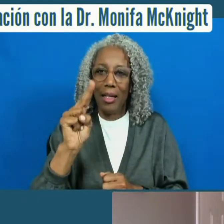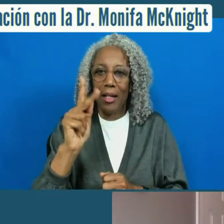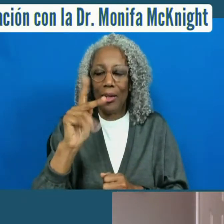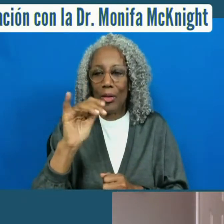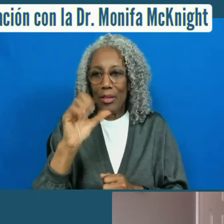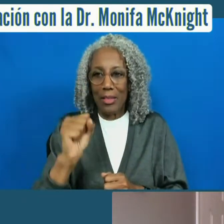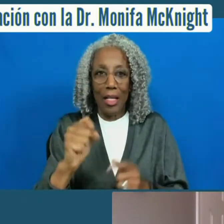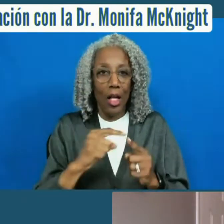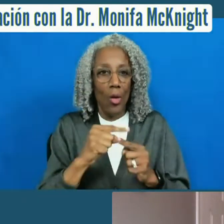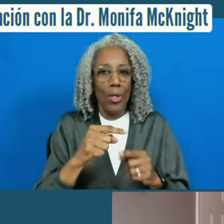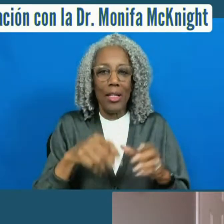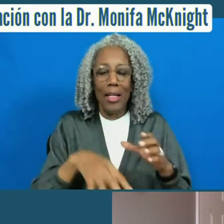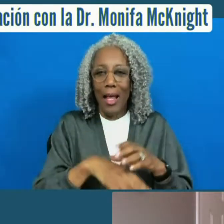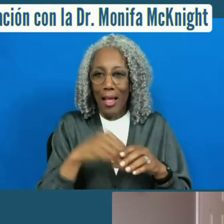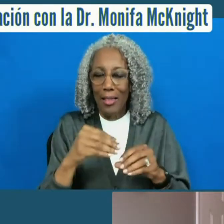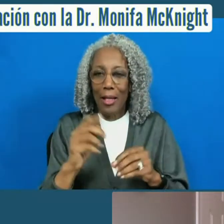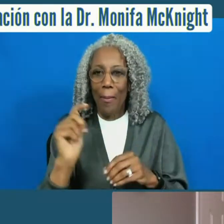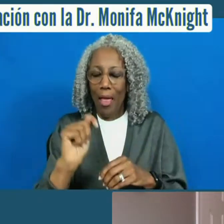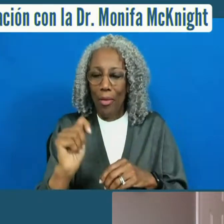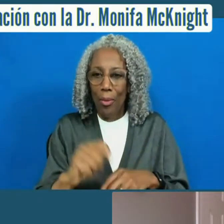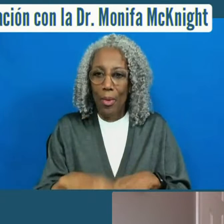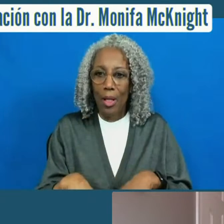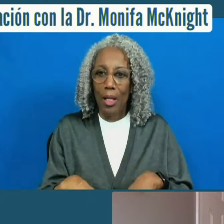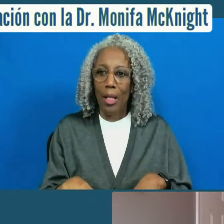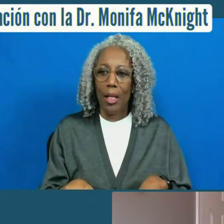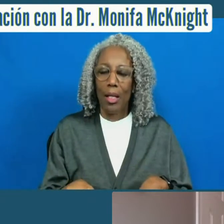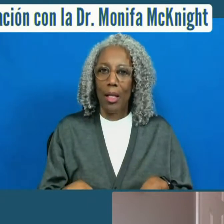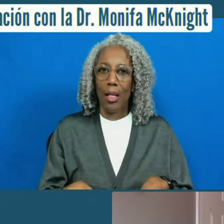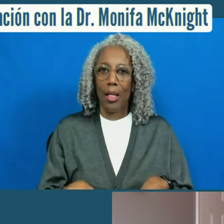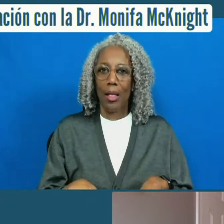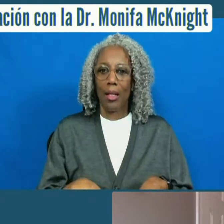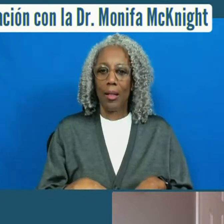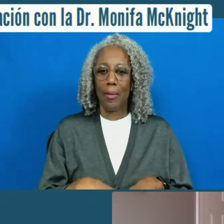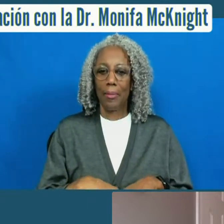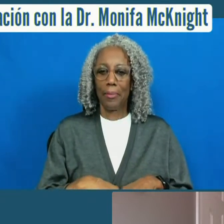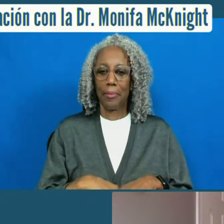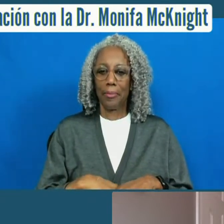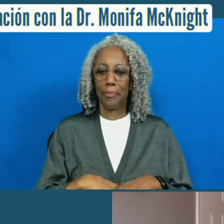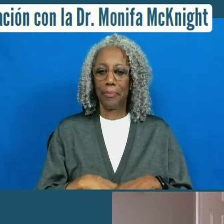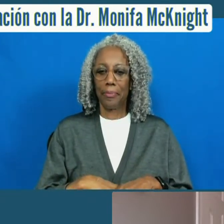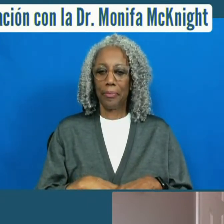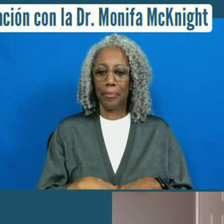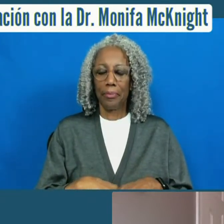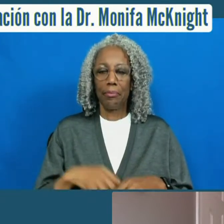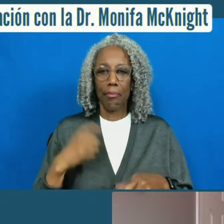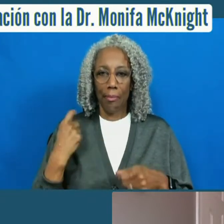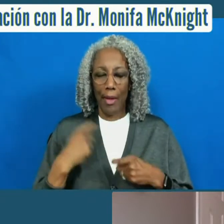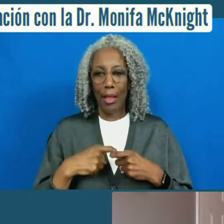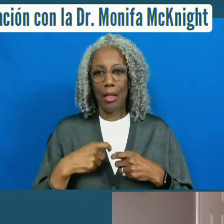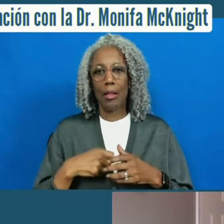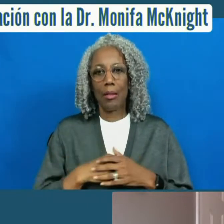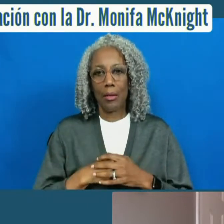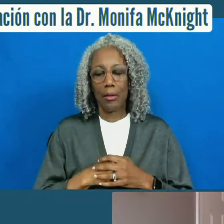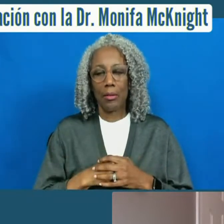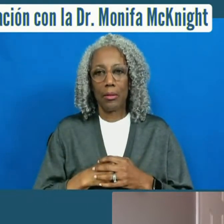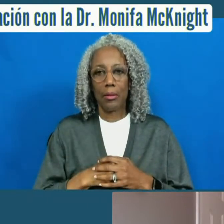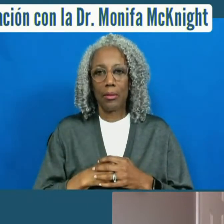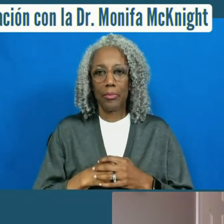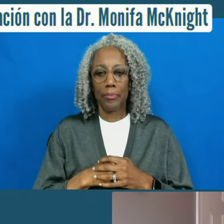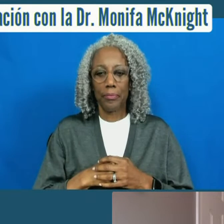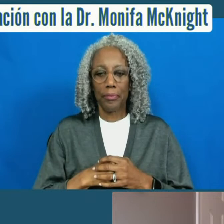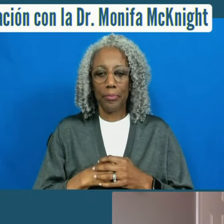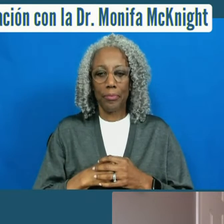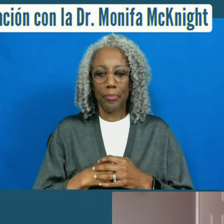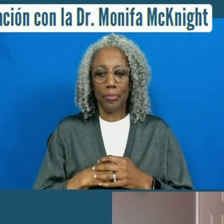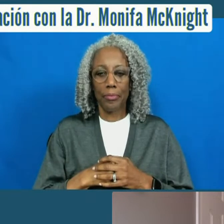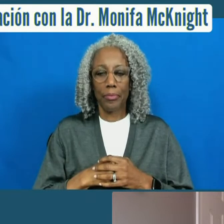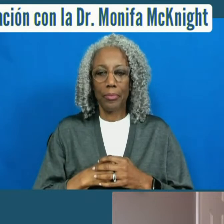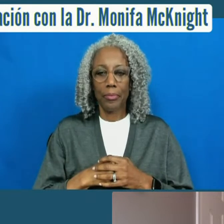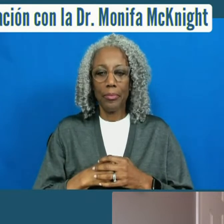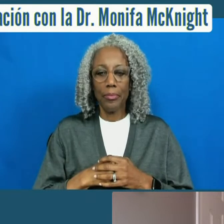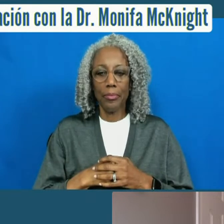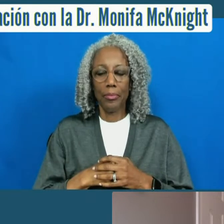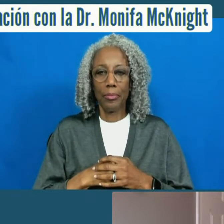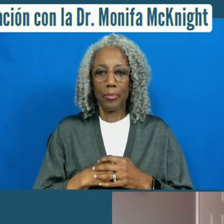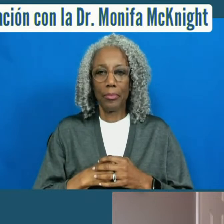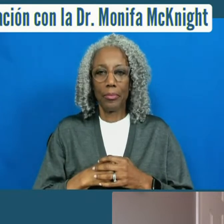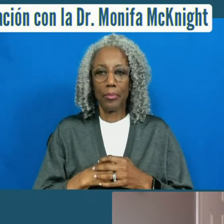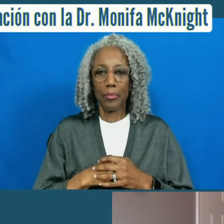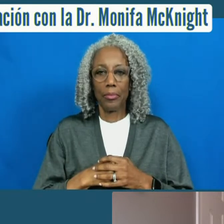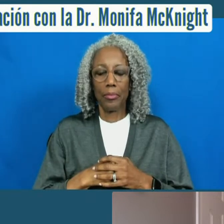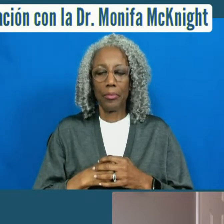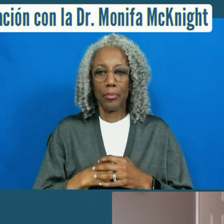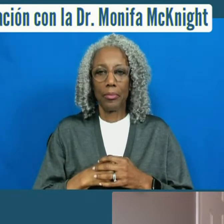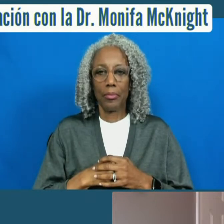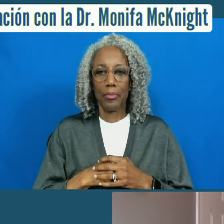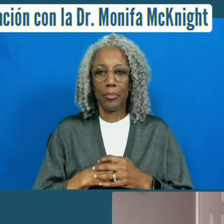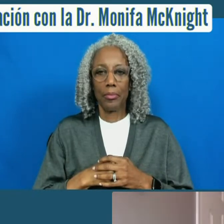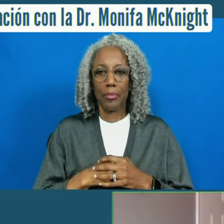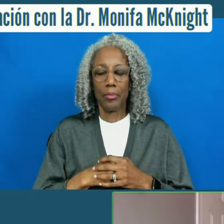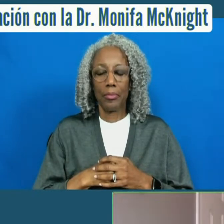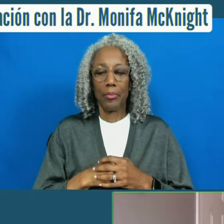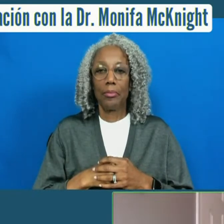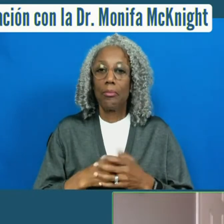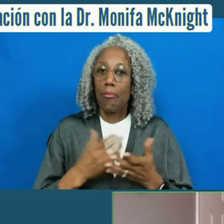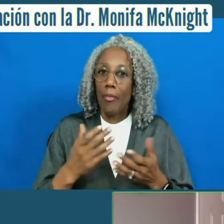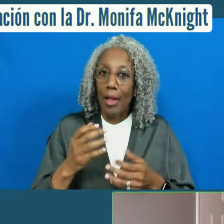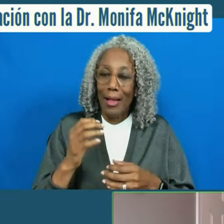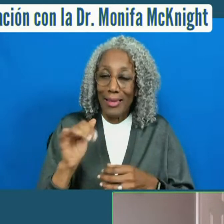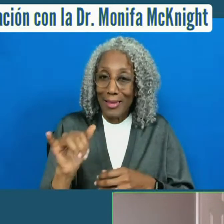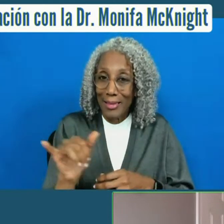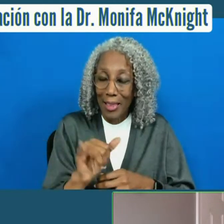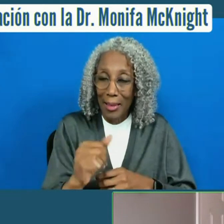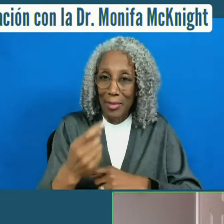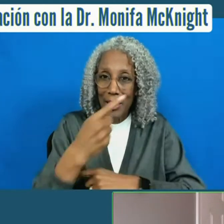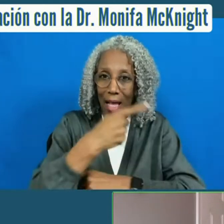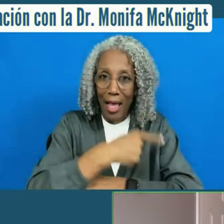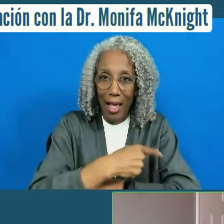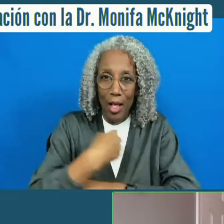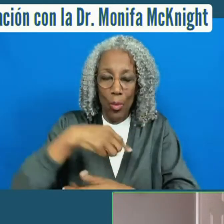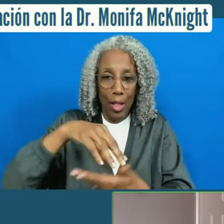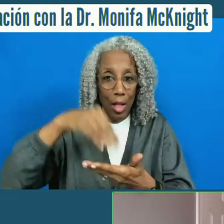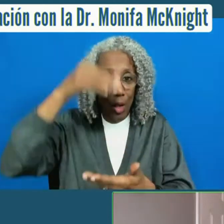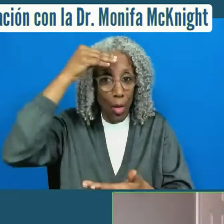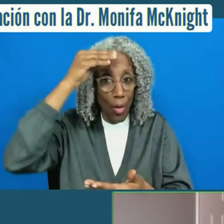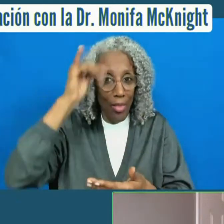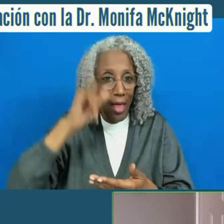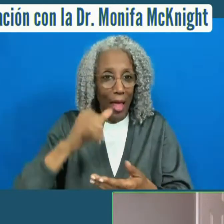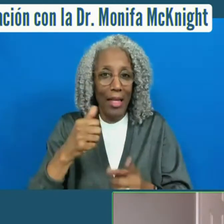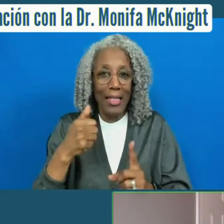of the bathroom. This has made